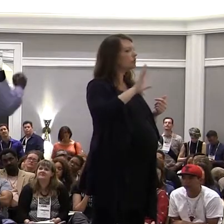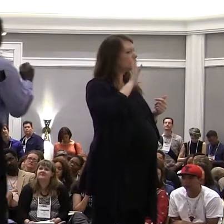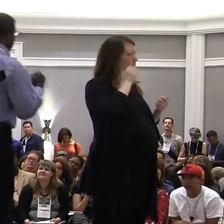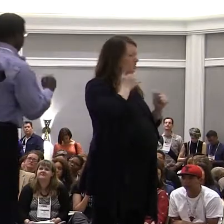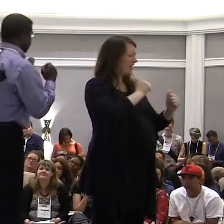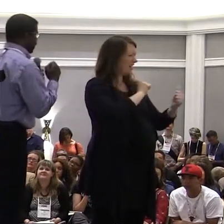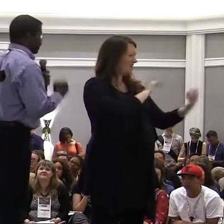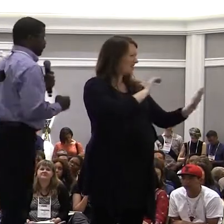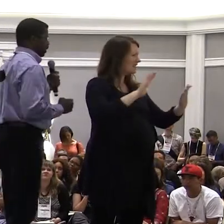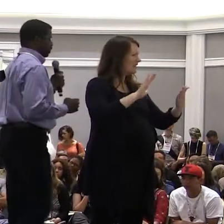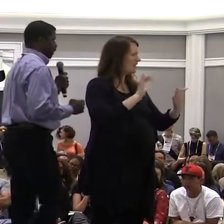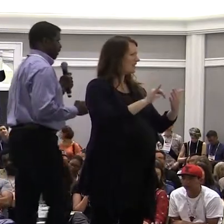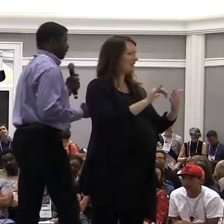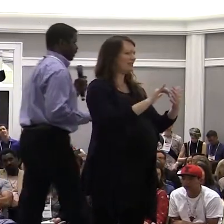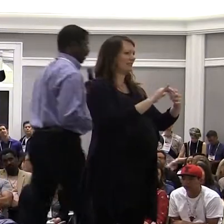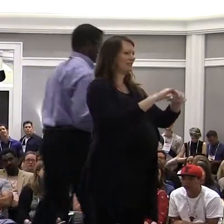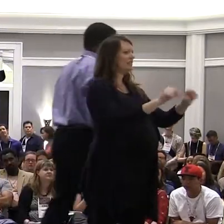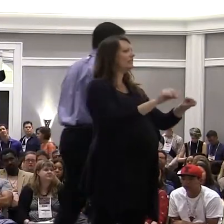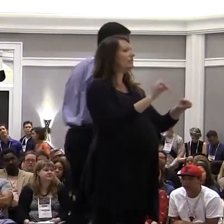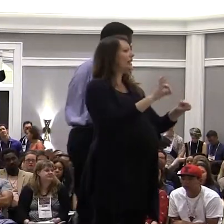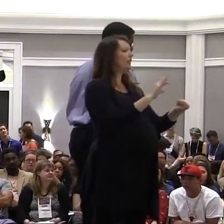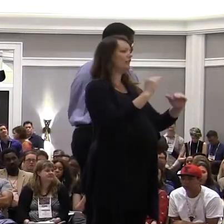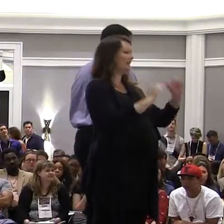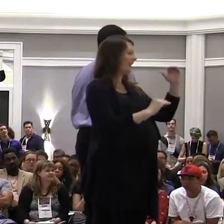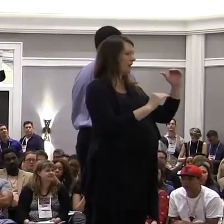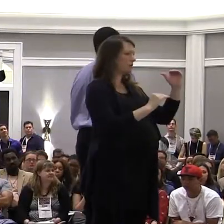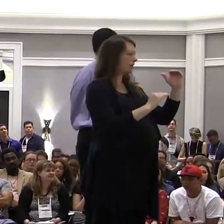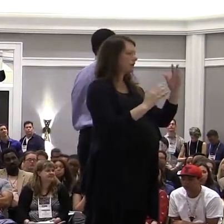We came up with an idea that I'm going to ask Ty to announce it,